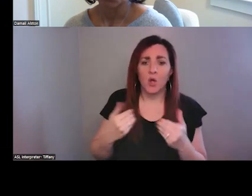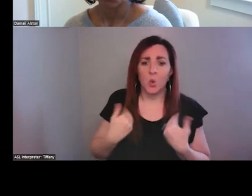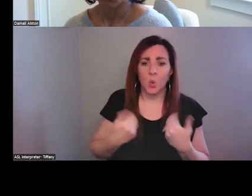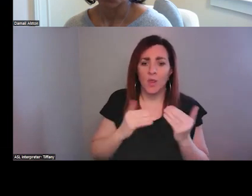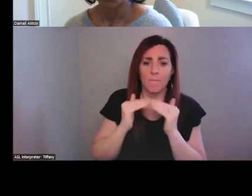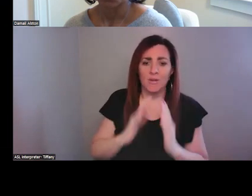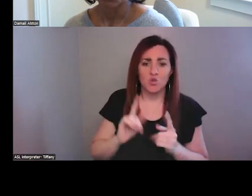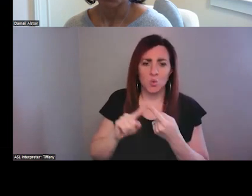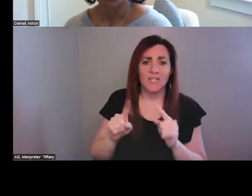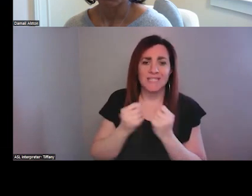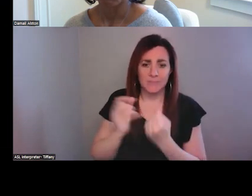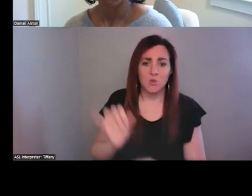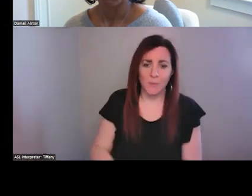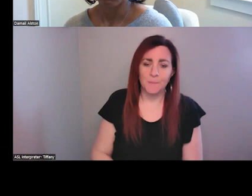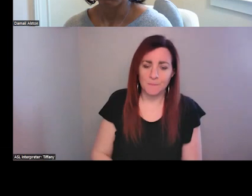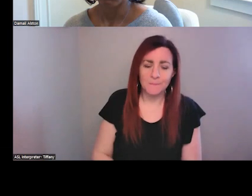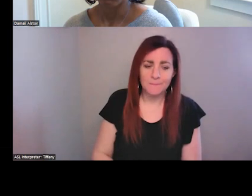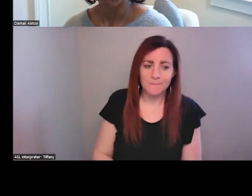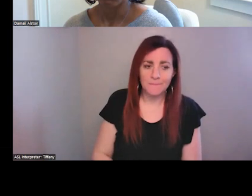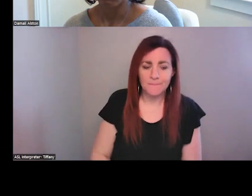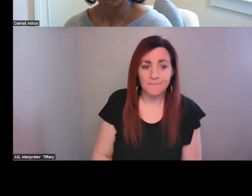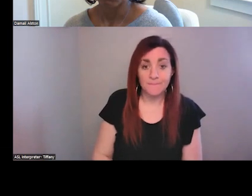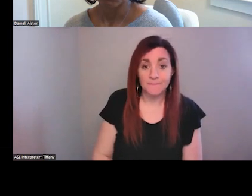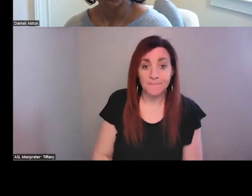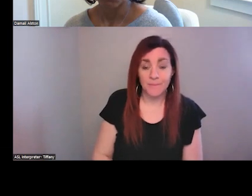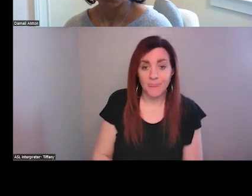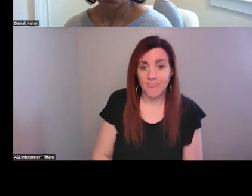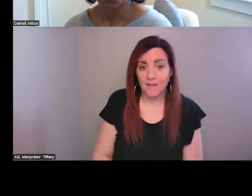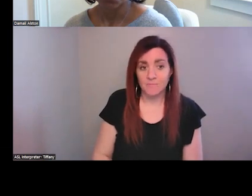TEAMS AS WELL. WE HAVE CREATED THE FACILITY